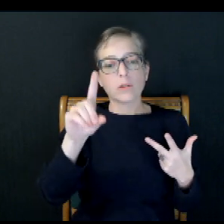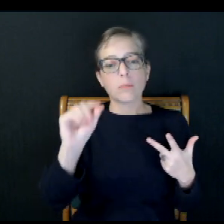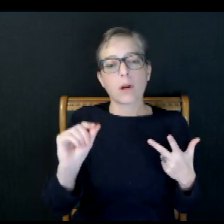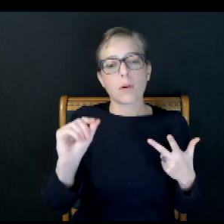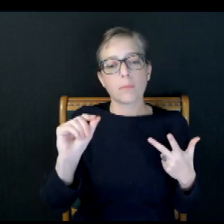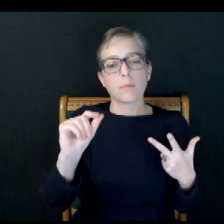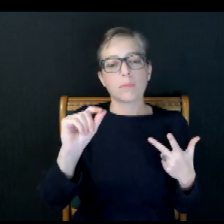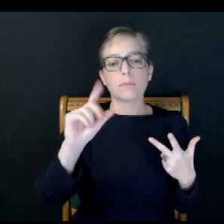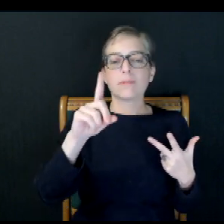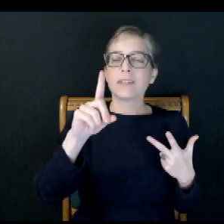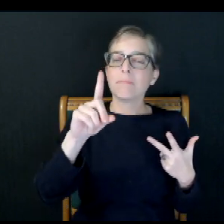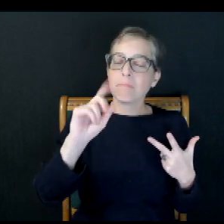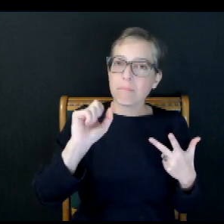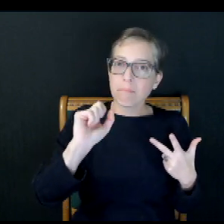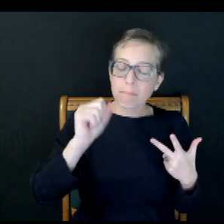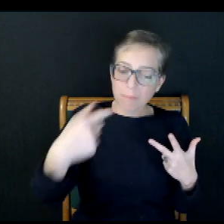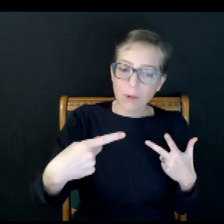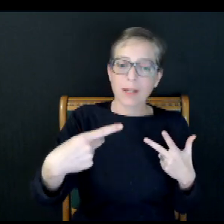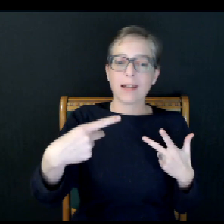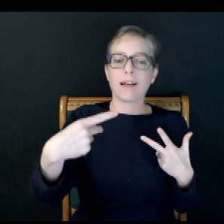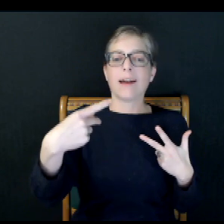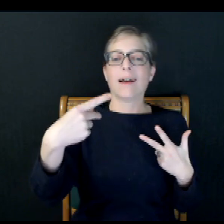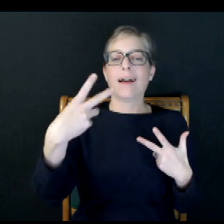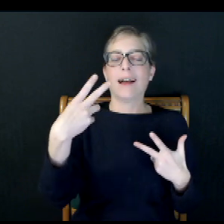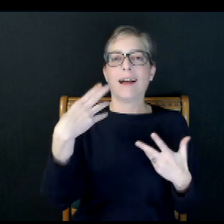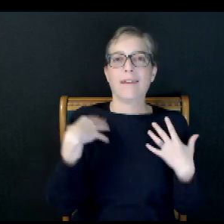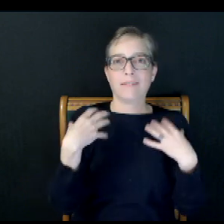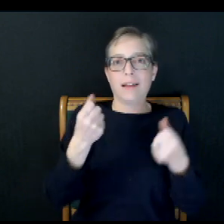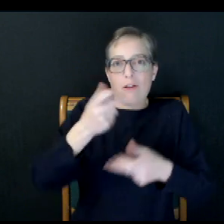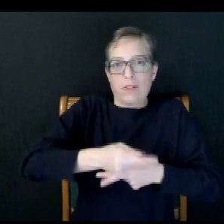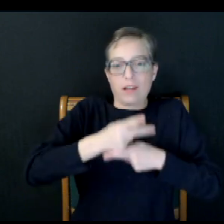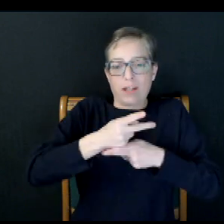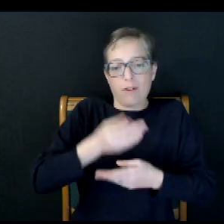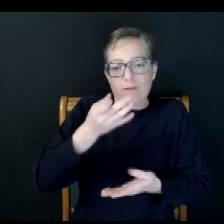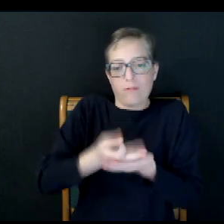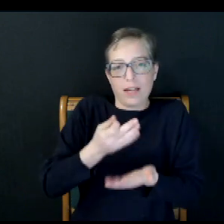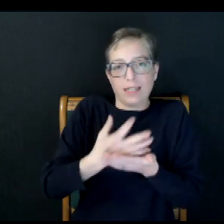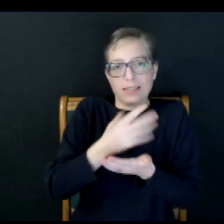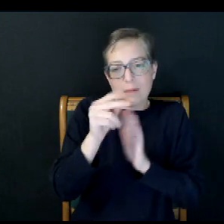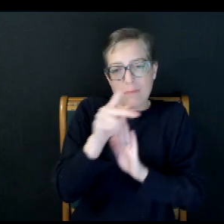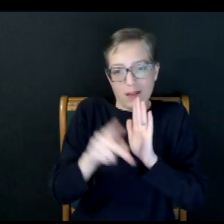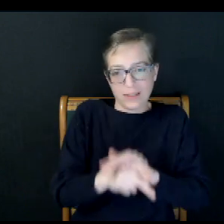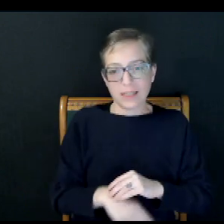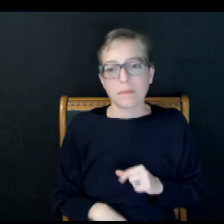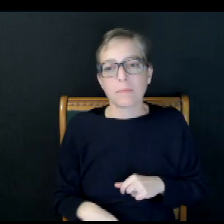then discuss HCBS data disparities. We'll move right in to our panelists